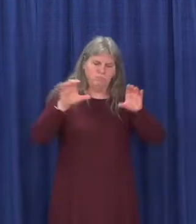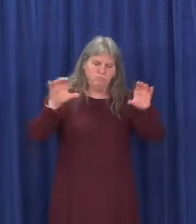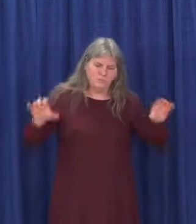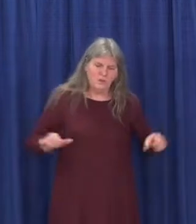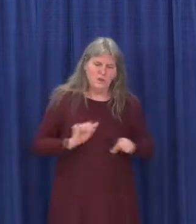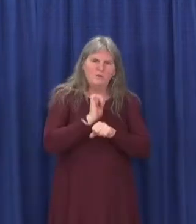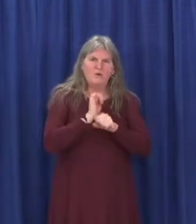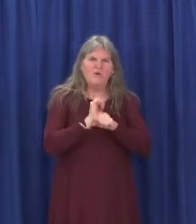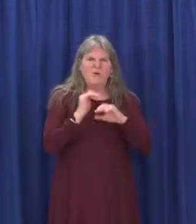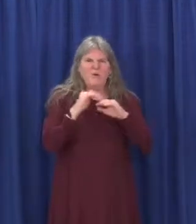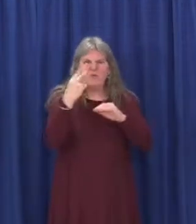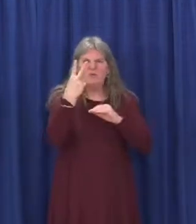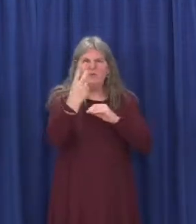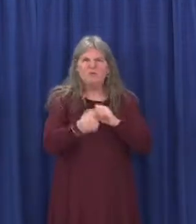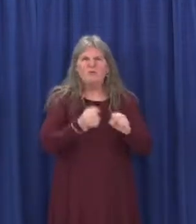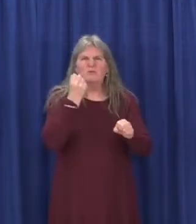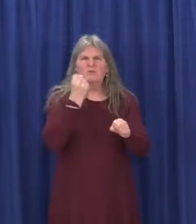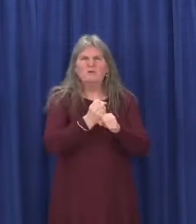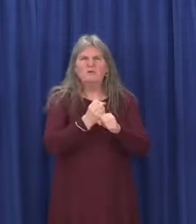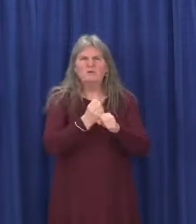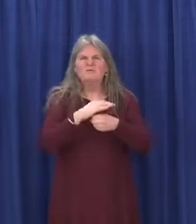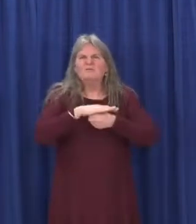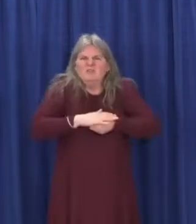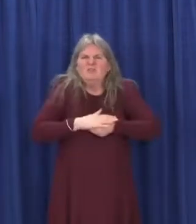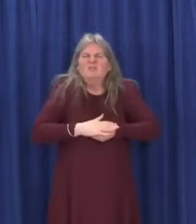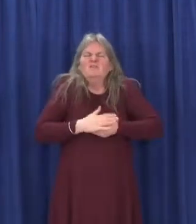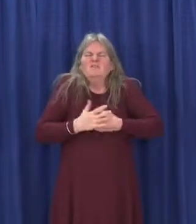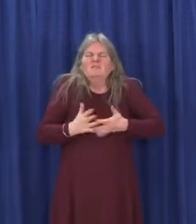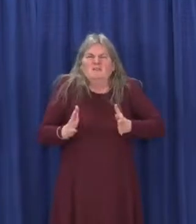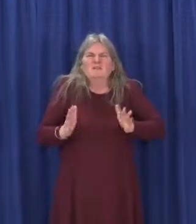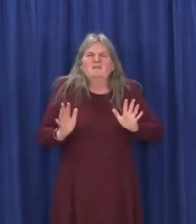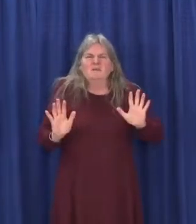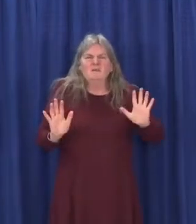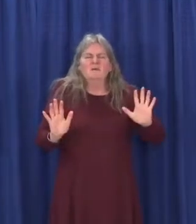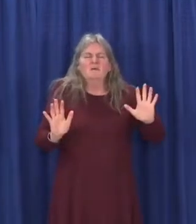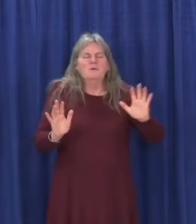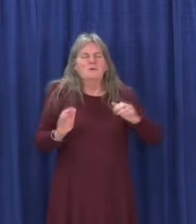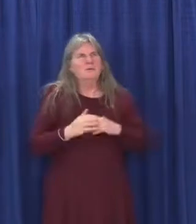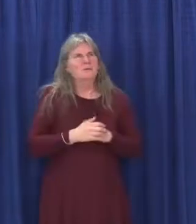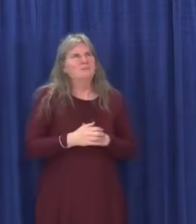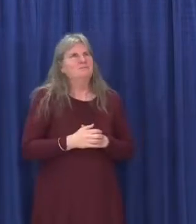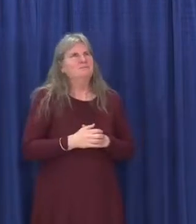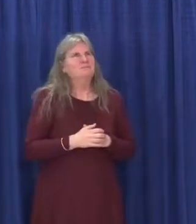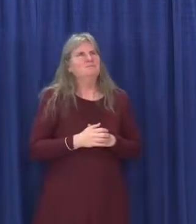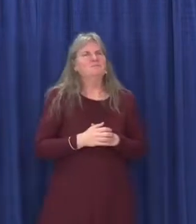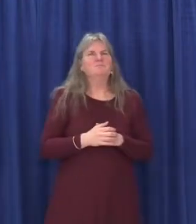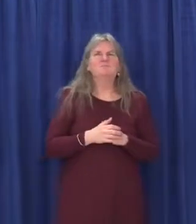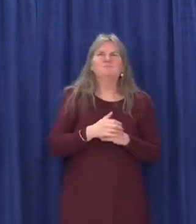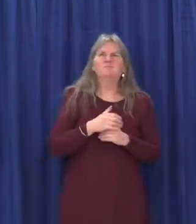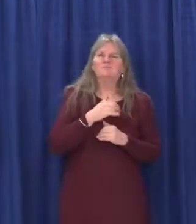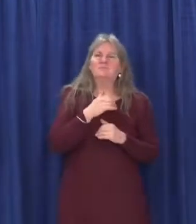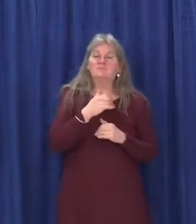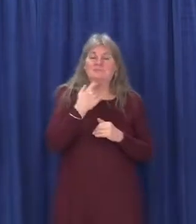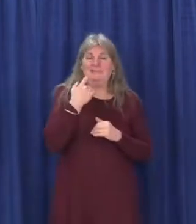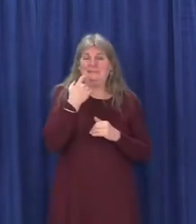and we are strained. Now, that's no-- by no means an exhaustive list. If you're listening closely,